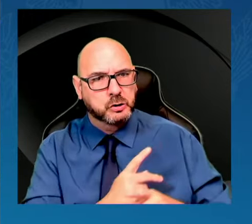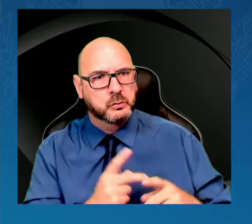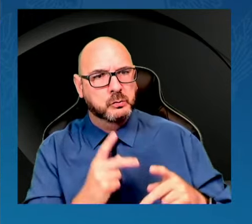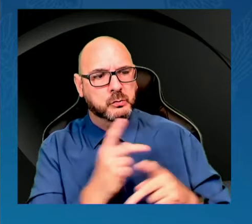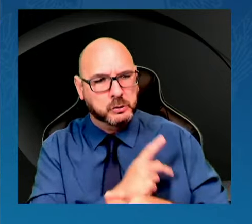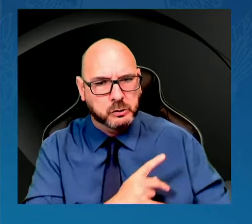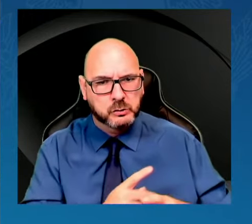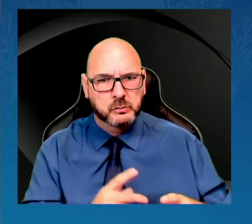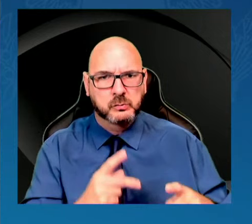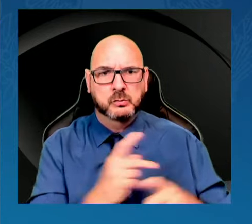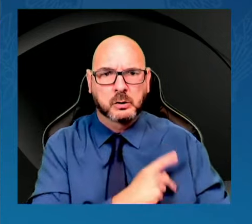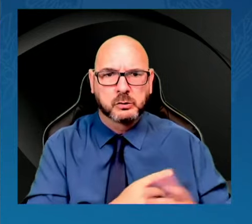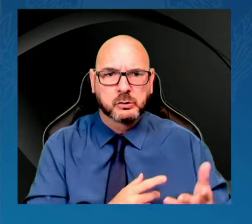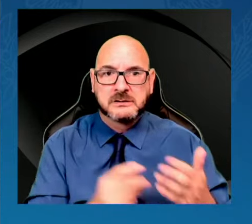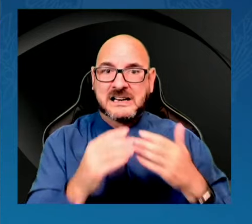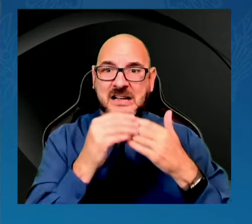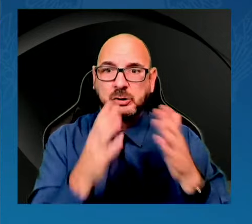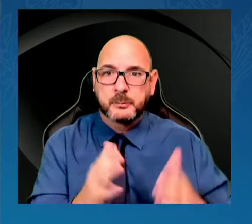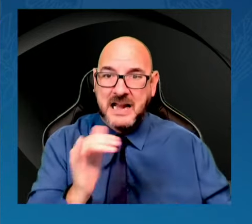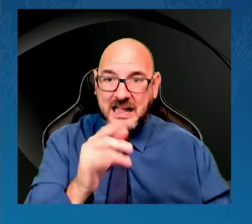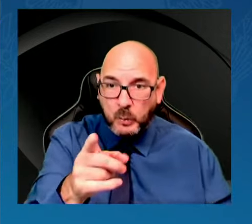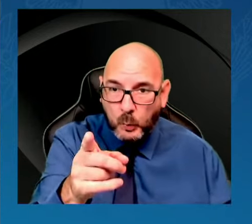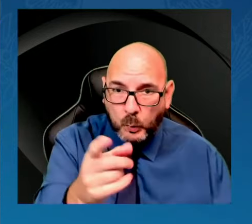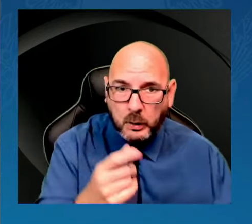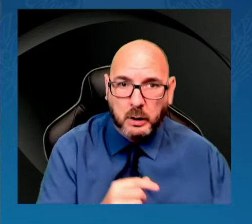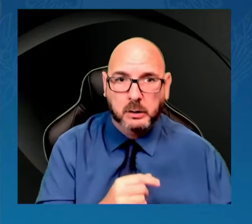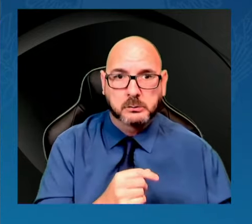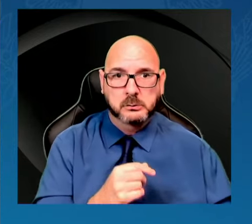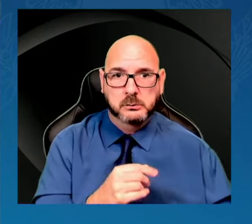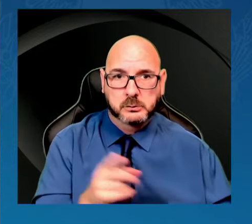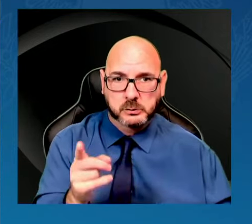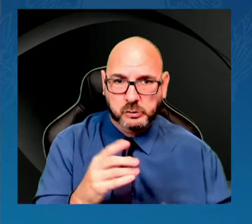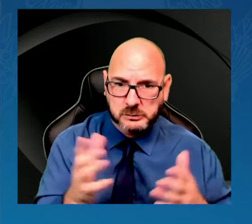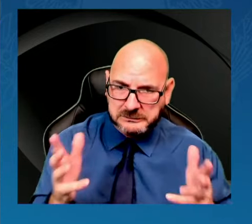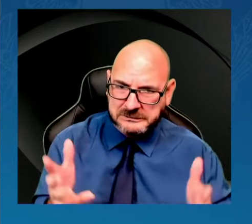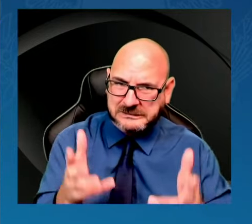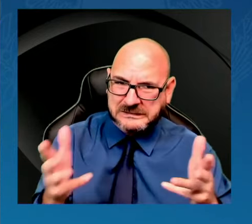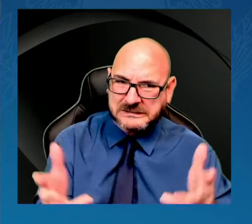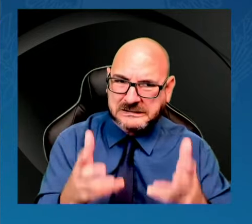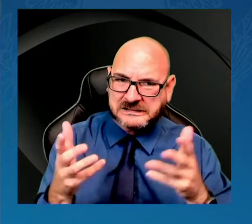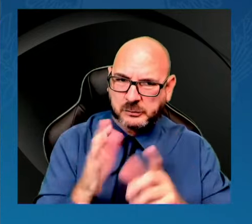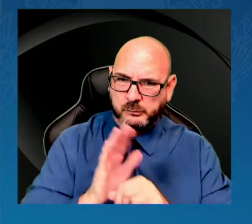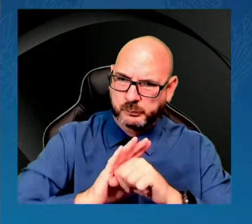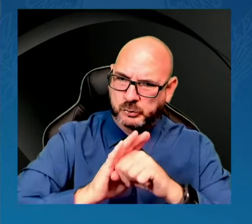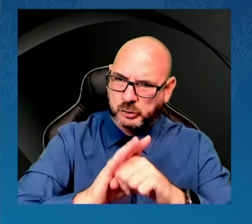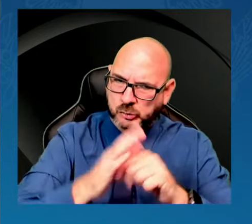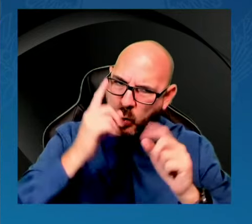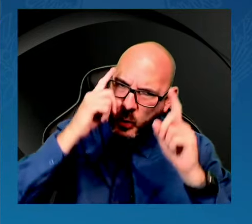are starting to move us in the right direction, that we can rise in this moment and step up in a way